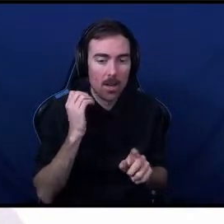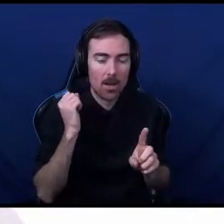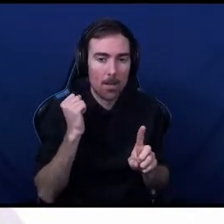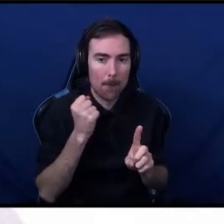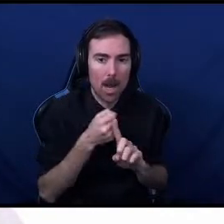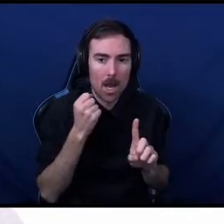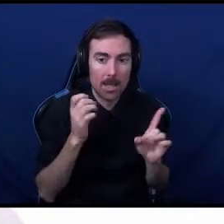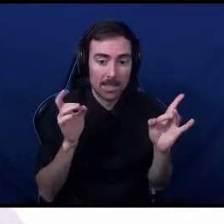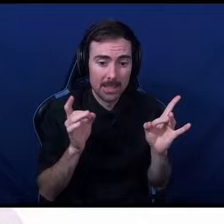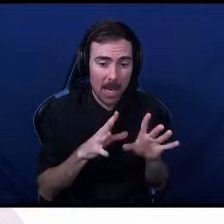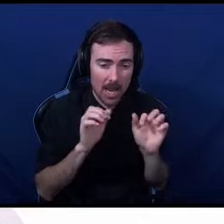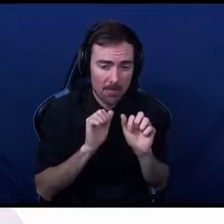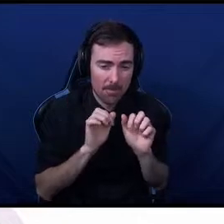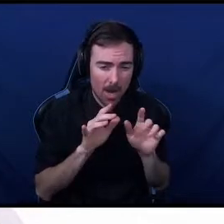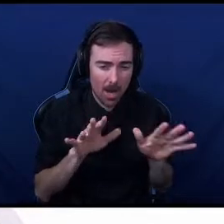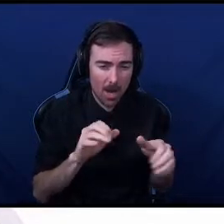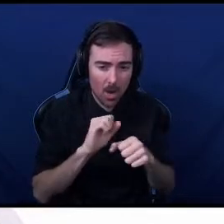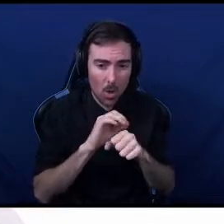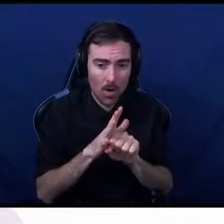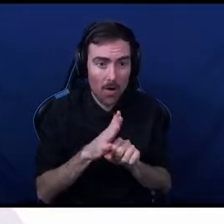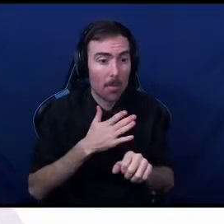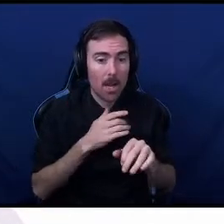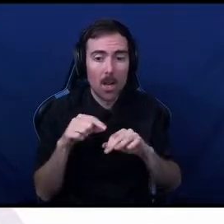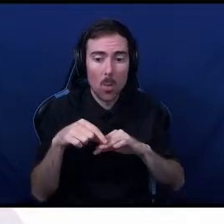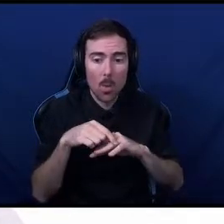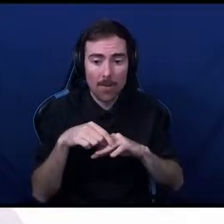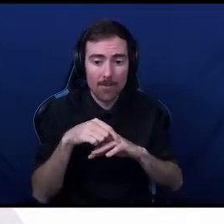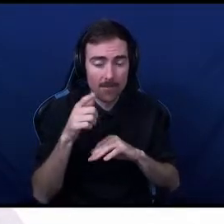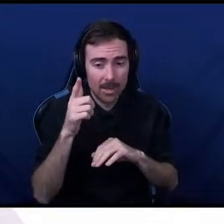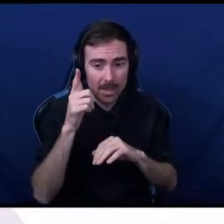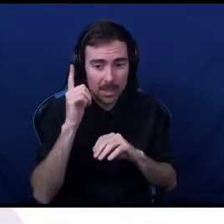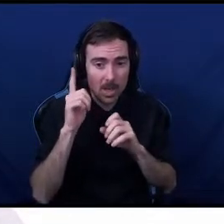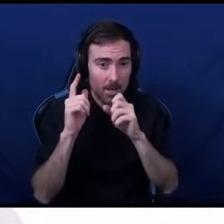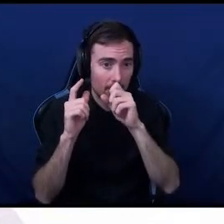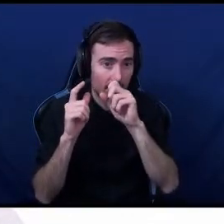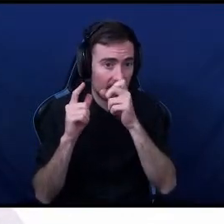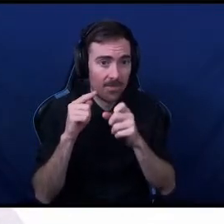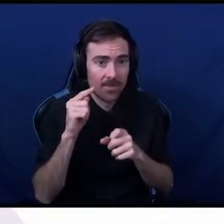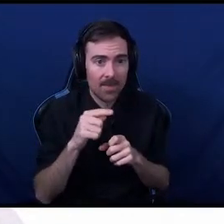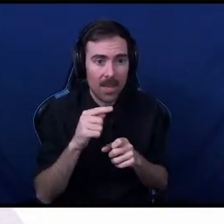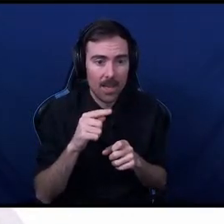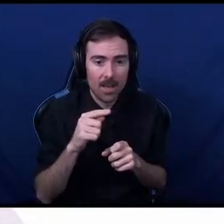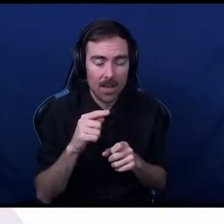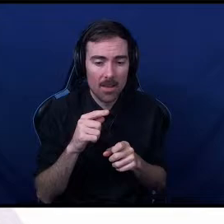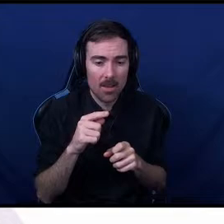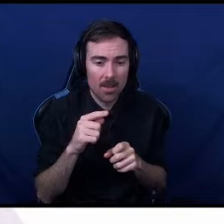My wife is a teacher, and she was saying, like, you know, they, they literally had to kind of snap into action around